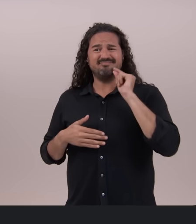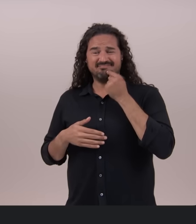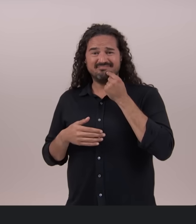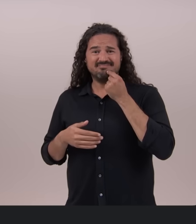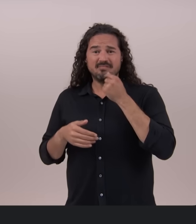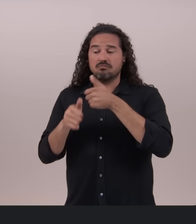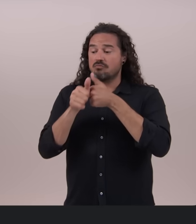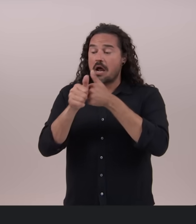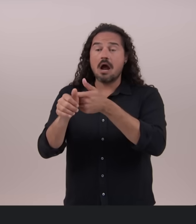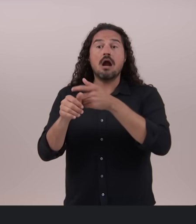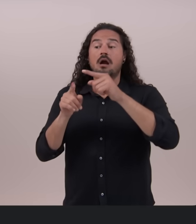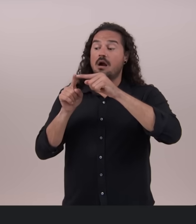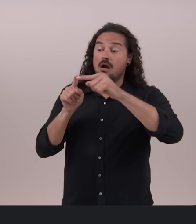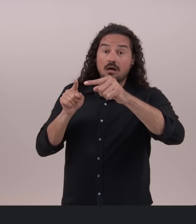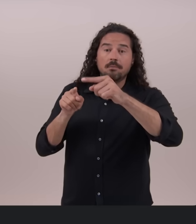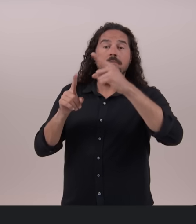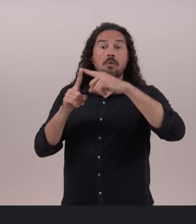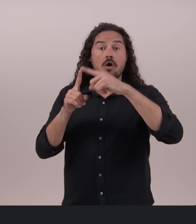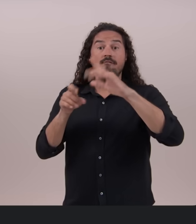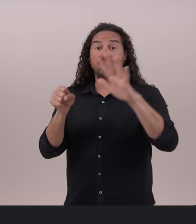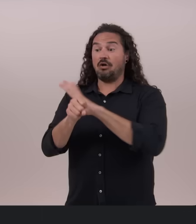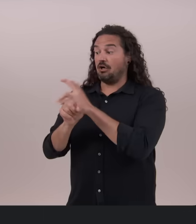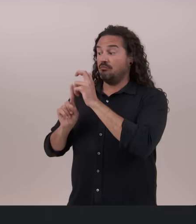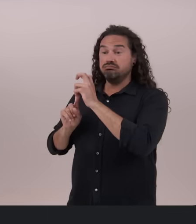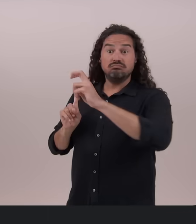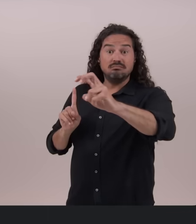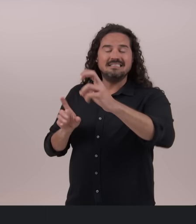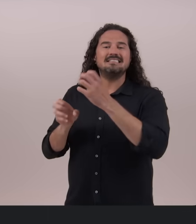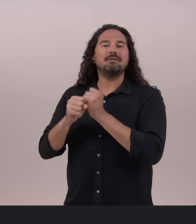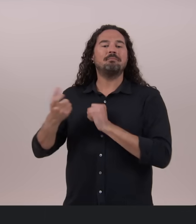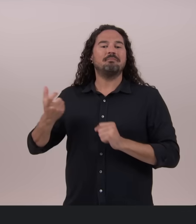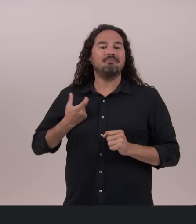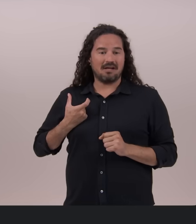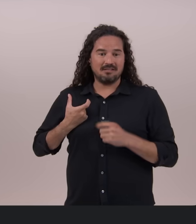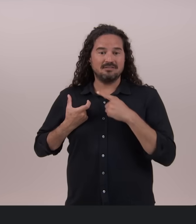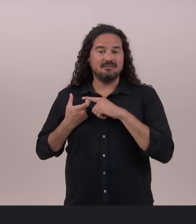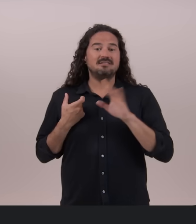when you ride the full length of a transit line. We ran the migration earlier and spent